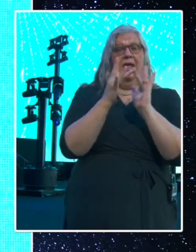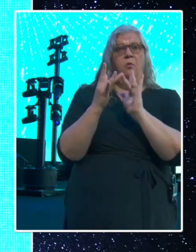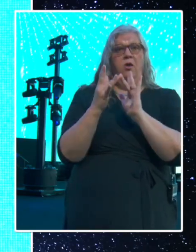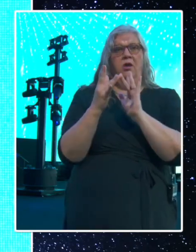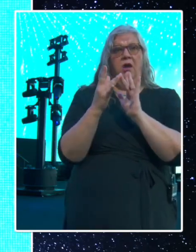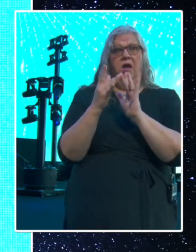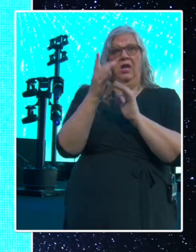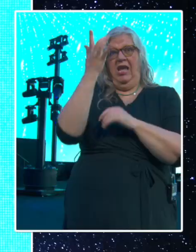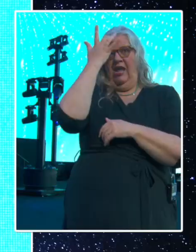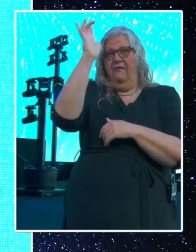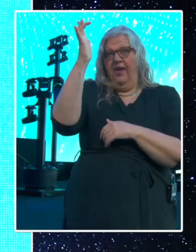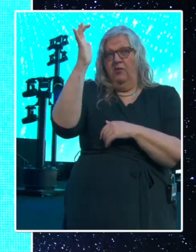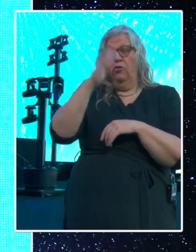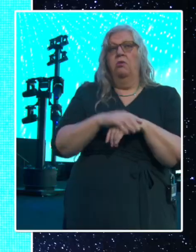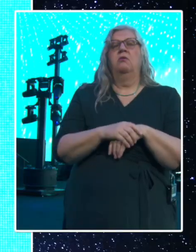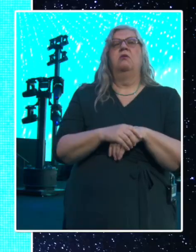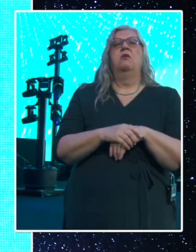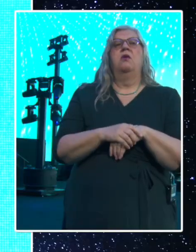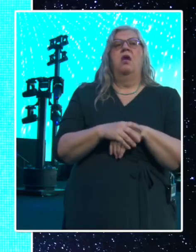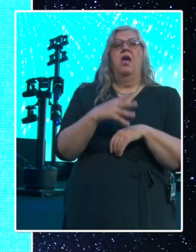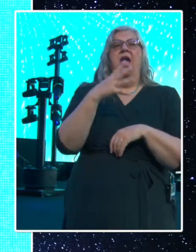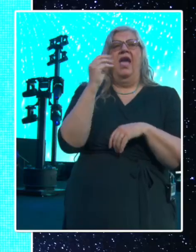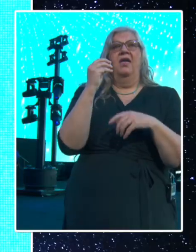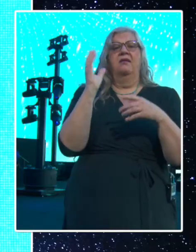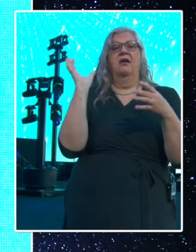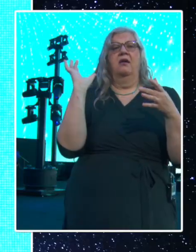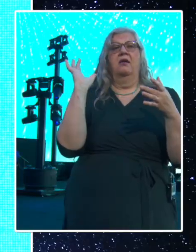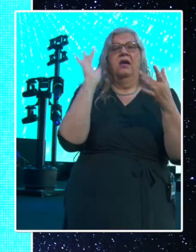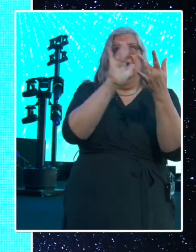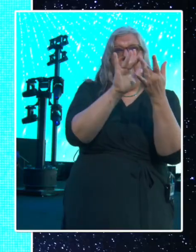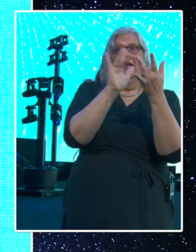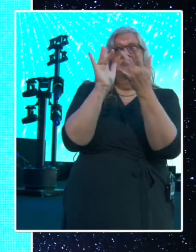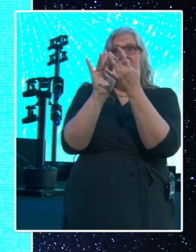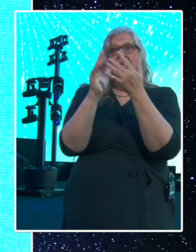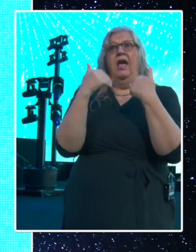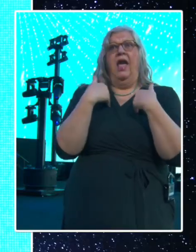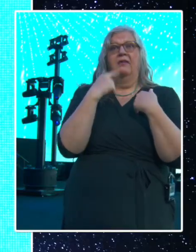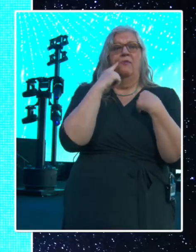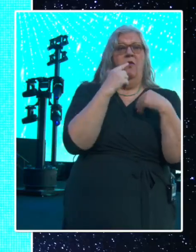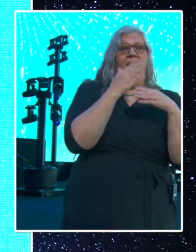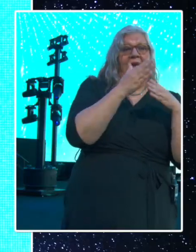and the impact connectivity has for both end users and network administrators.